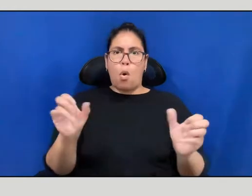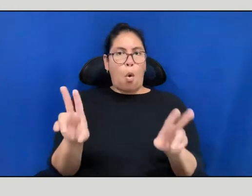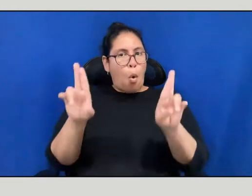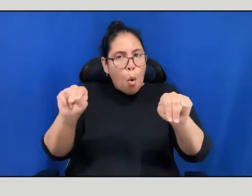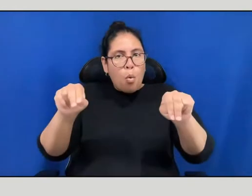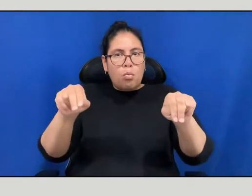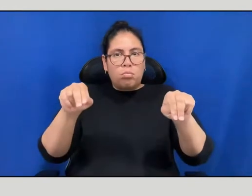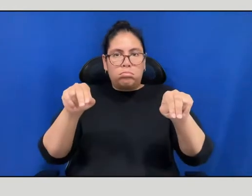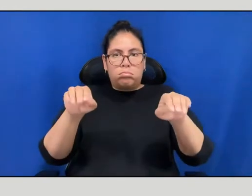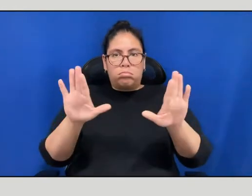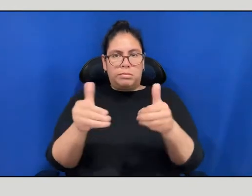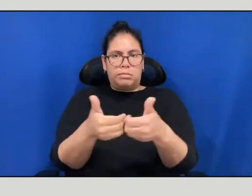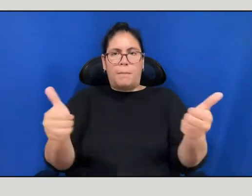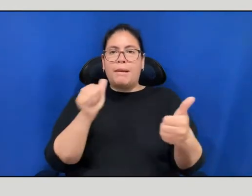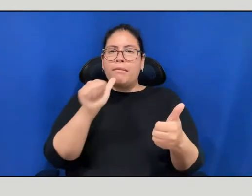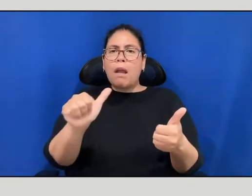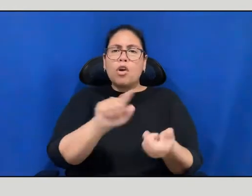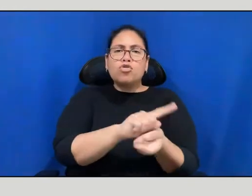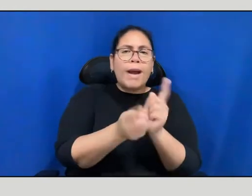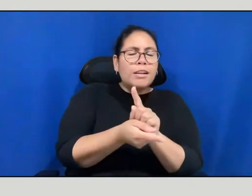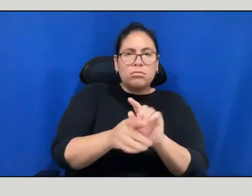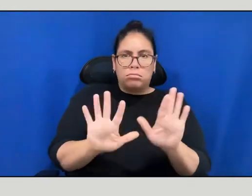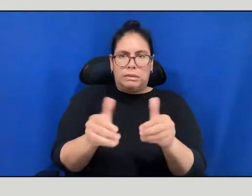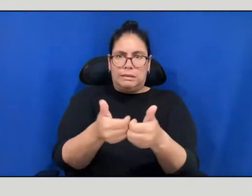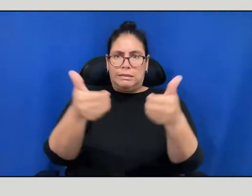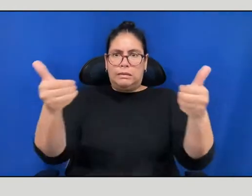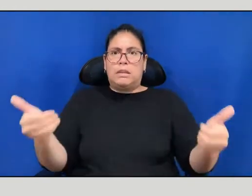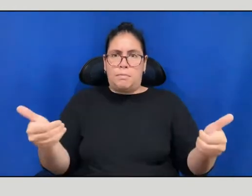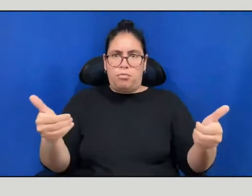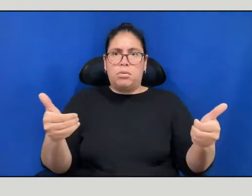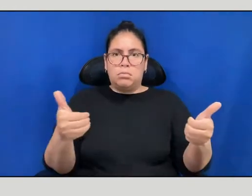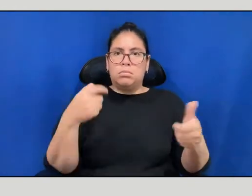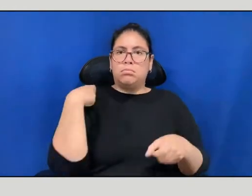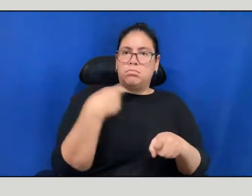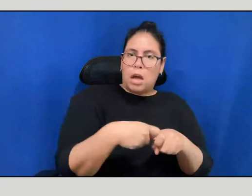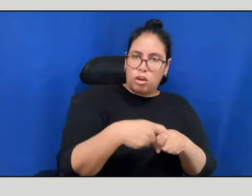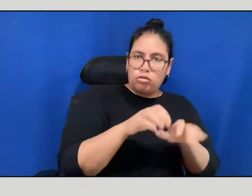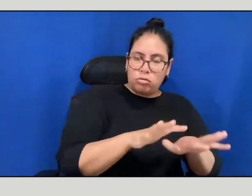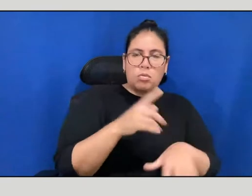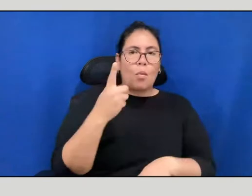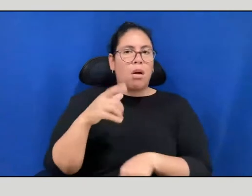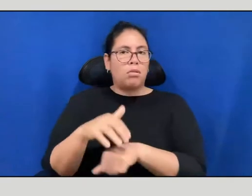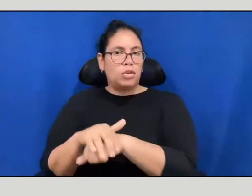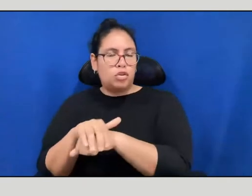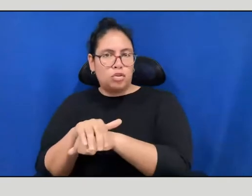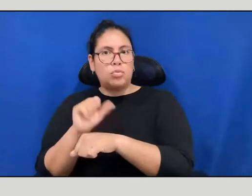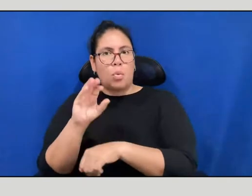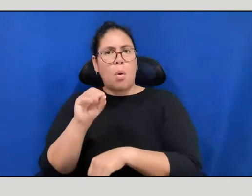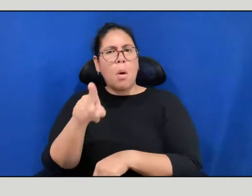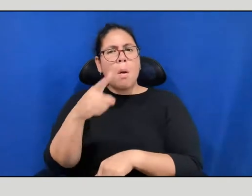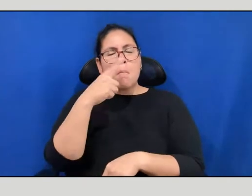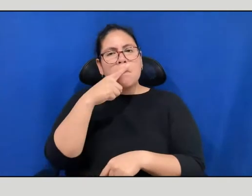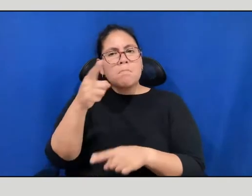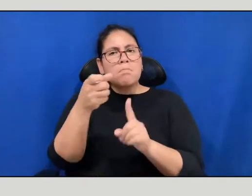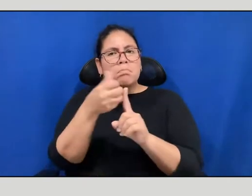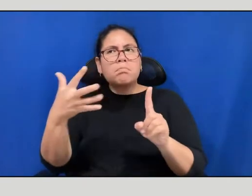perspectives, and histories that you're exploring. Incredibly interesting. Could you talk some more about that? Absolutely.